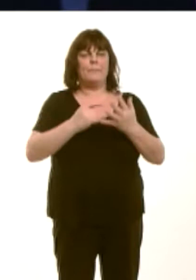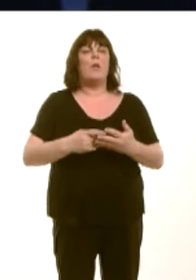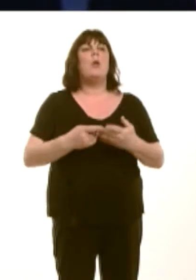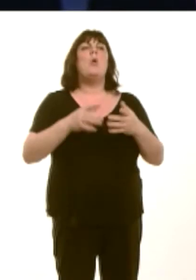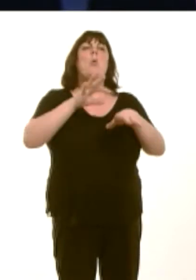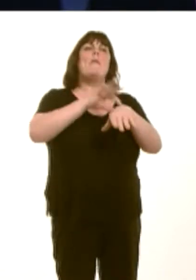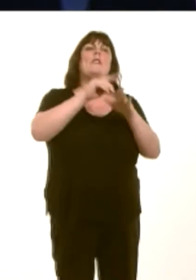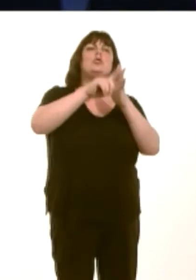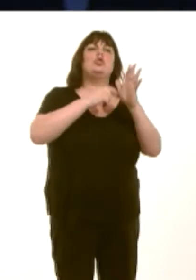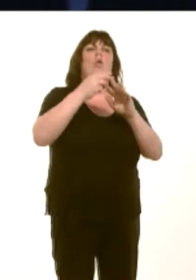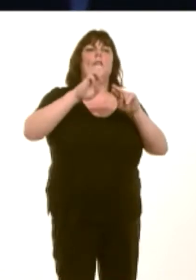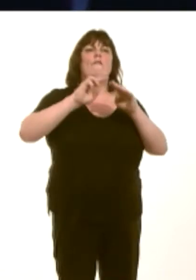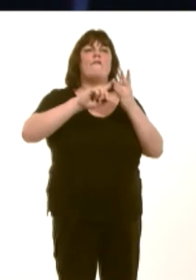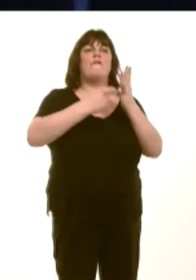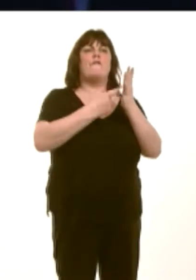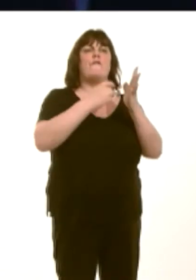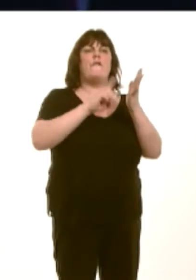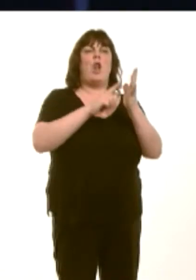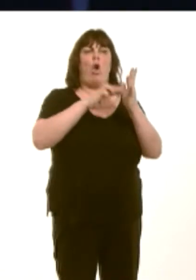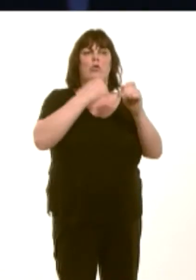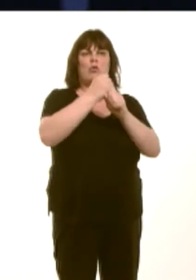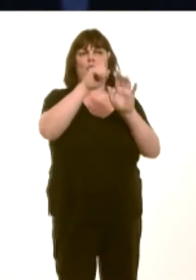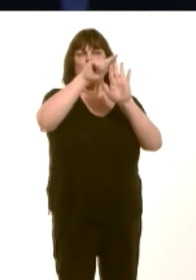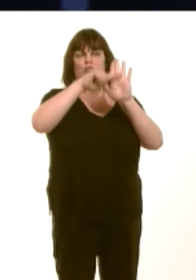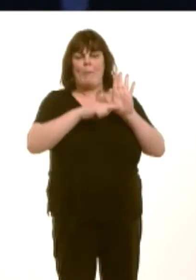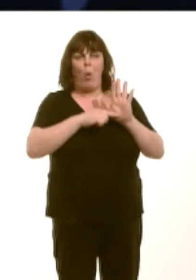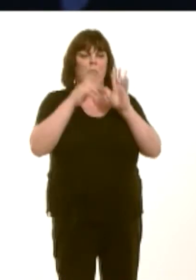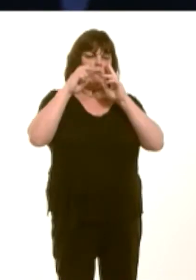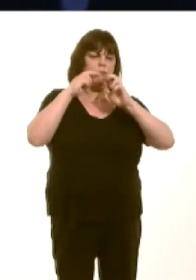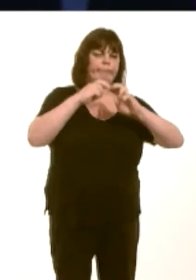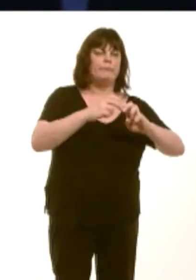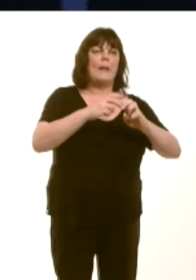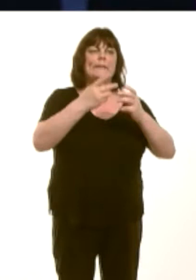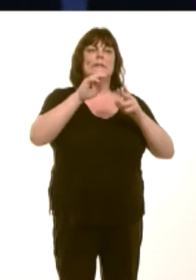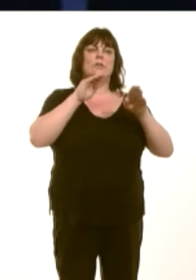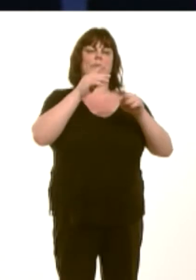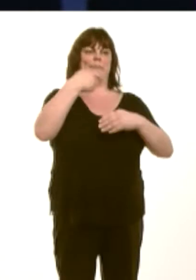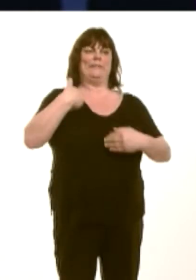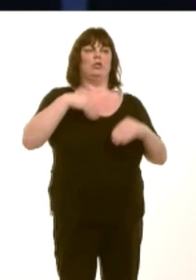Itís another week and another critical report on the state of education under your Government.